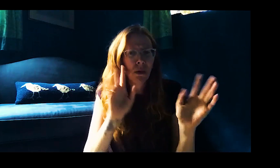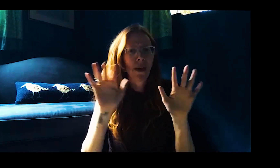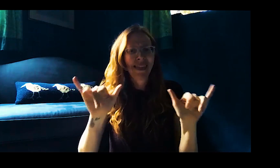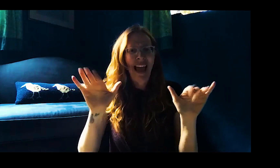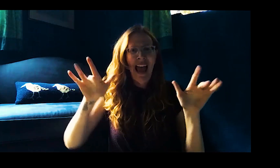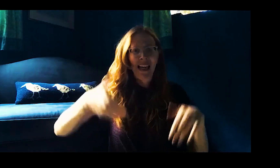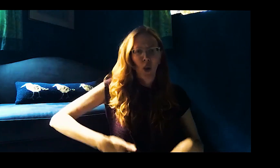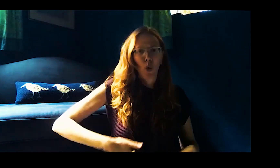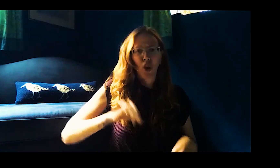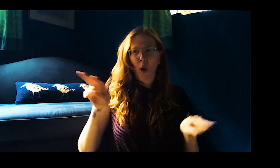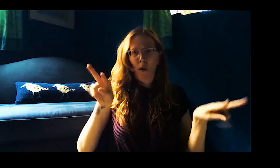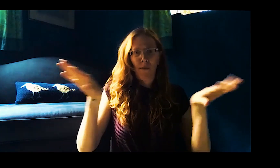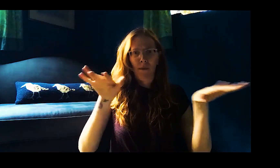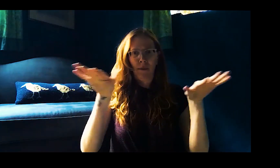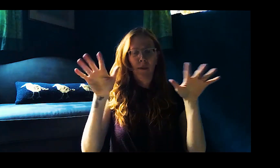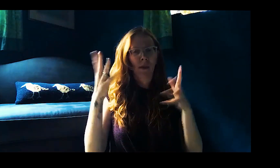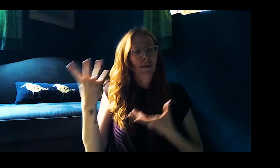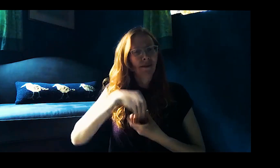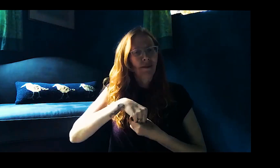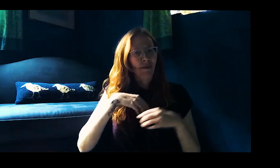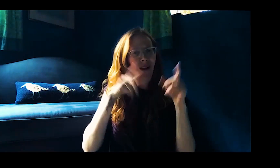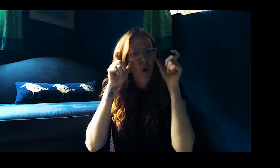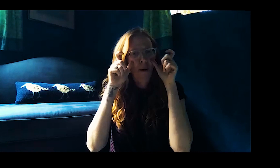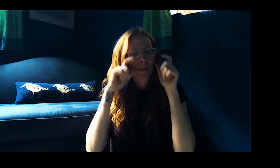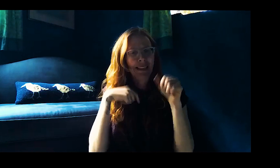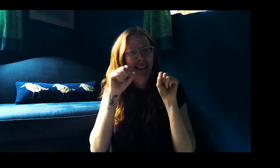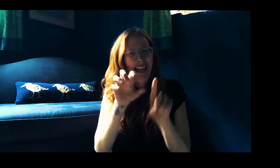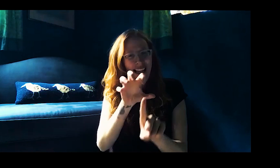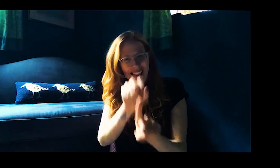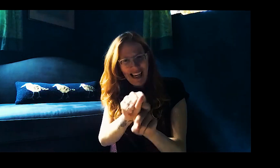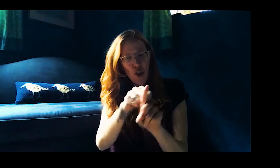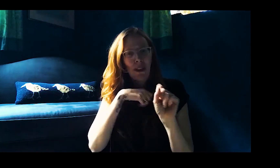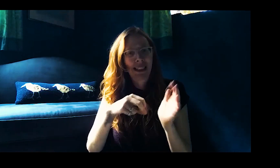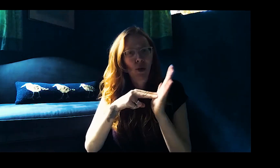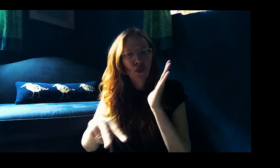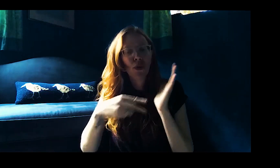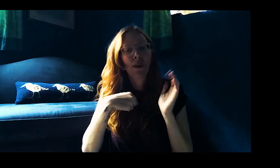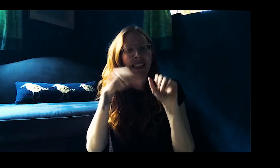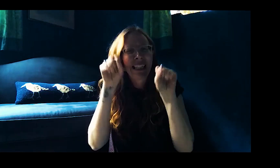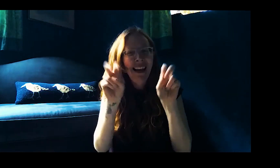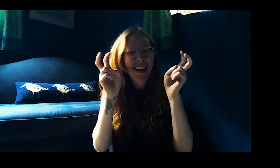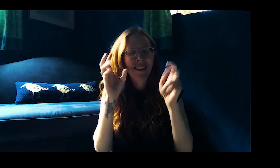Reading a situation, these different layers that are visual that other people may not be able to see. I have this understanding of -you know, maybe what's going to happen next. I can